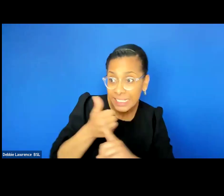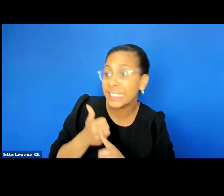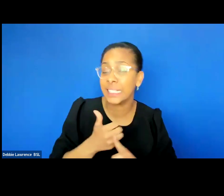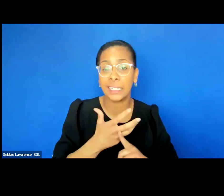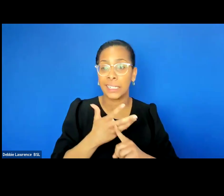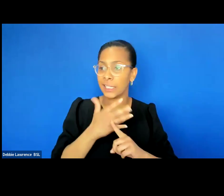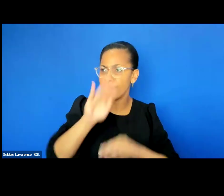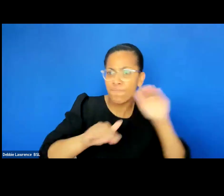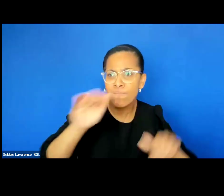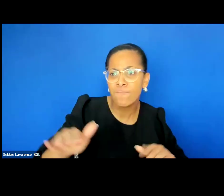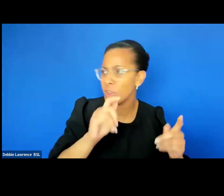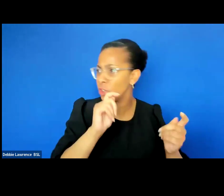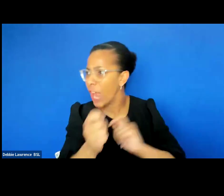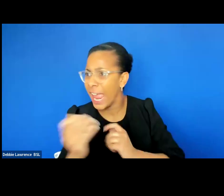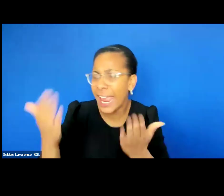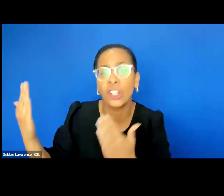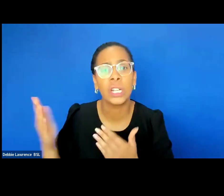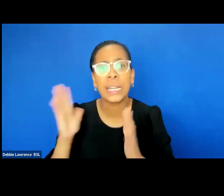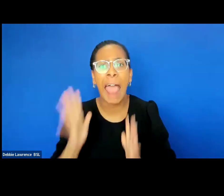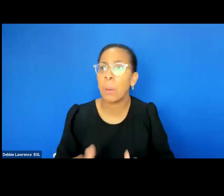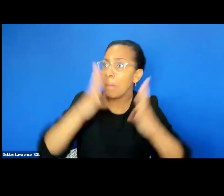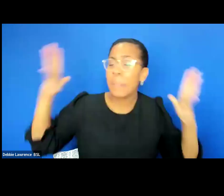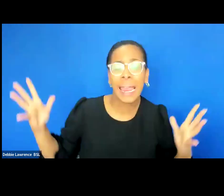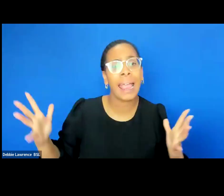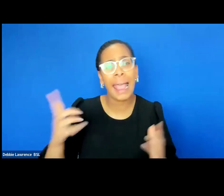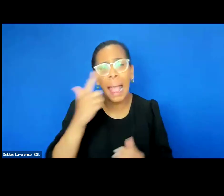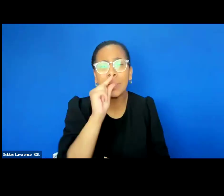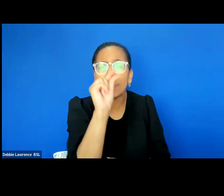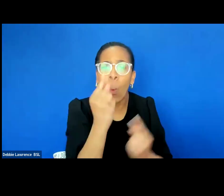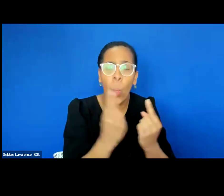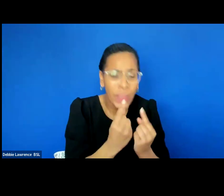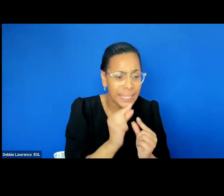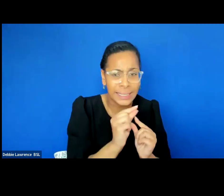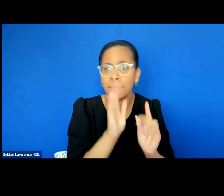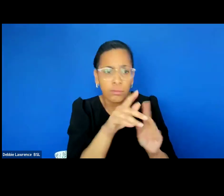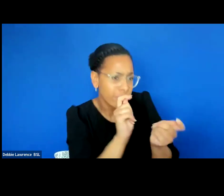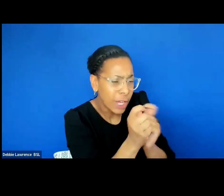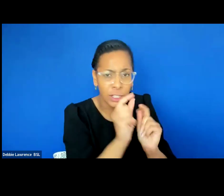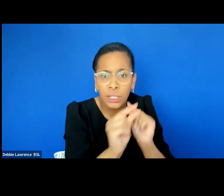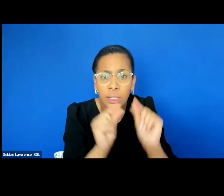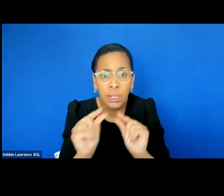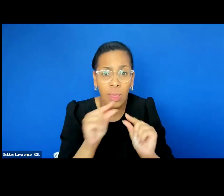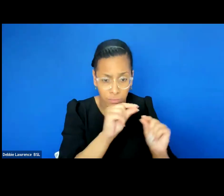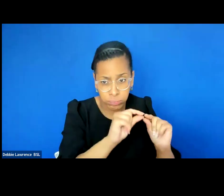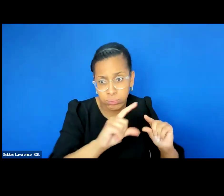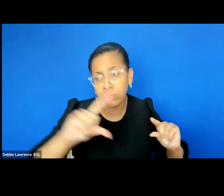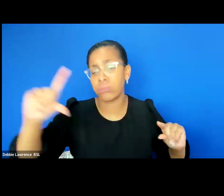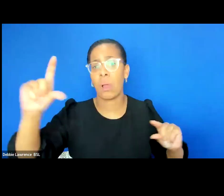it can be small, and that is just as powerful as being, doing something big and being in the spotlight.